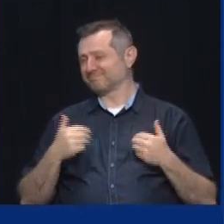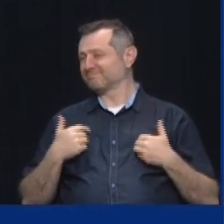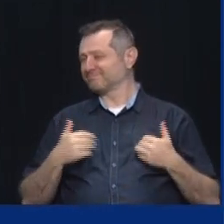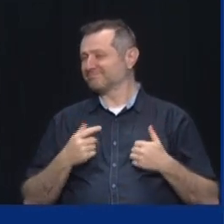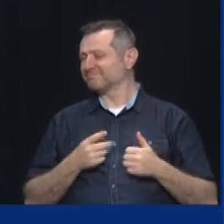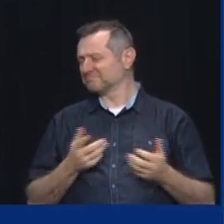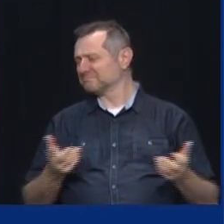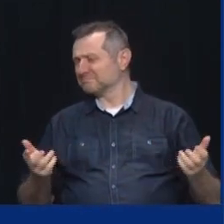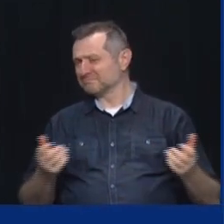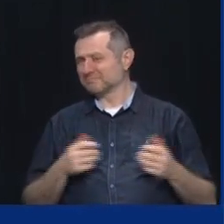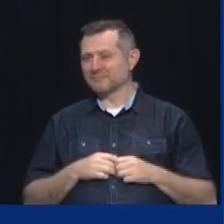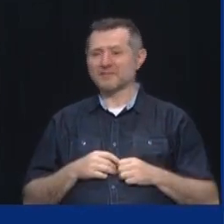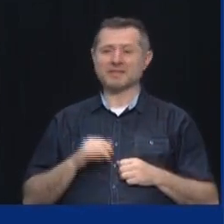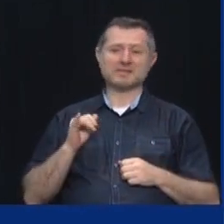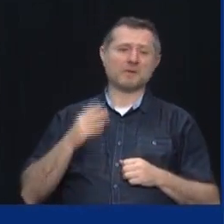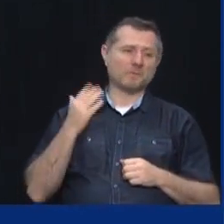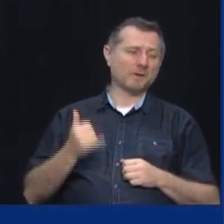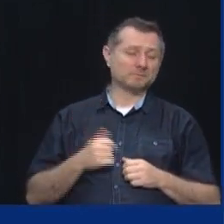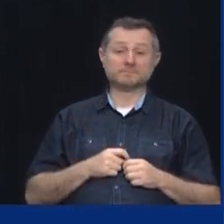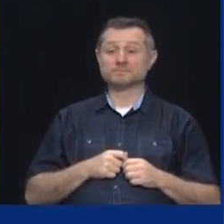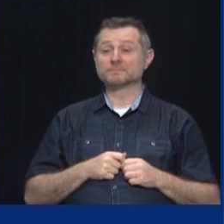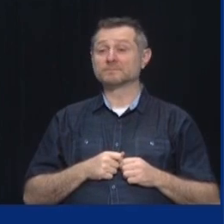ALSO, FOCUS ON THE DEMOGRAPHICS OF WHO'S LOWEST.